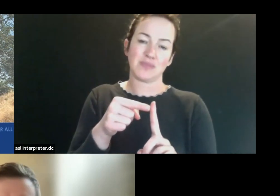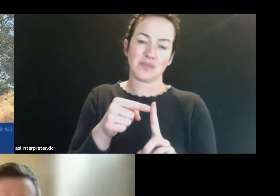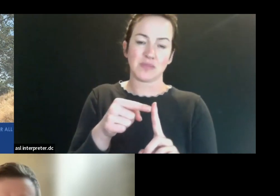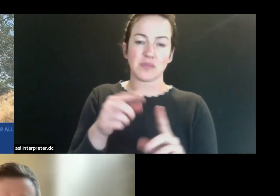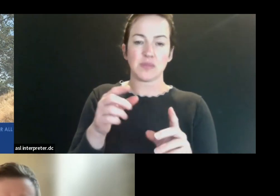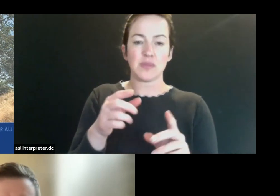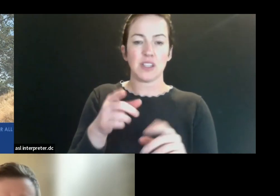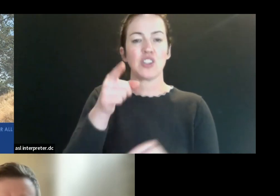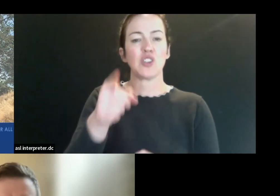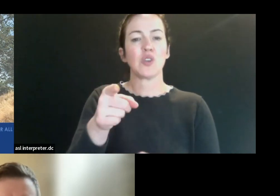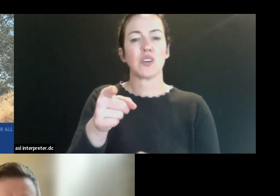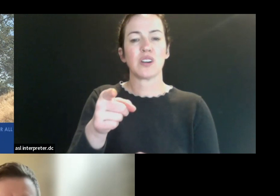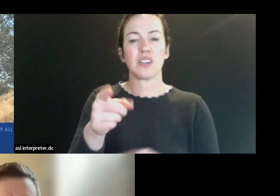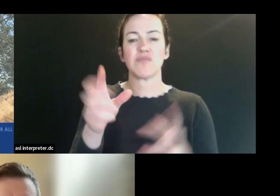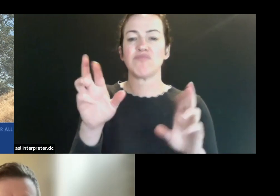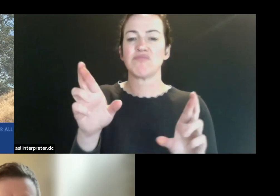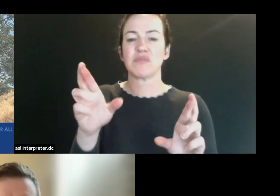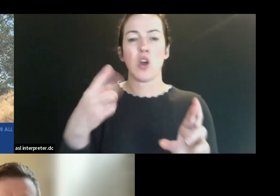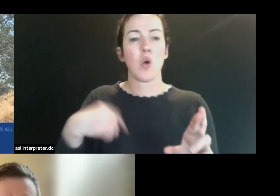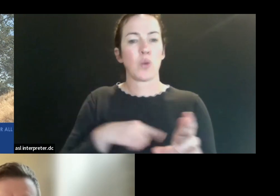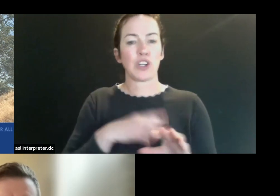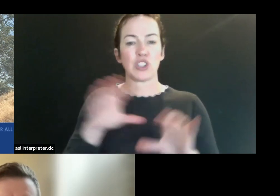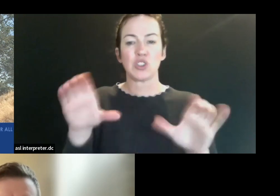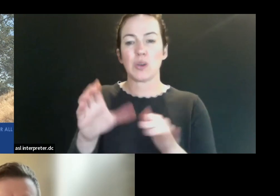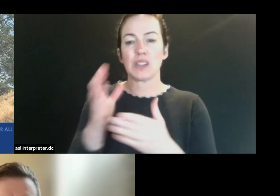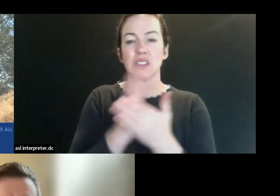way, you're in the…hopefully, we are doing a small part of exactly what you're asking